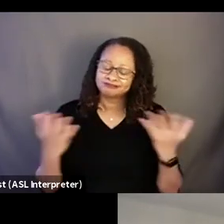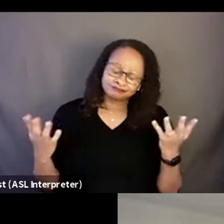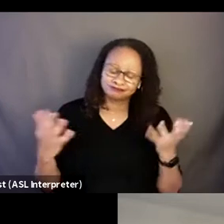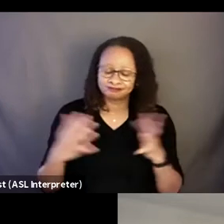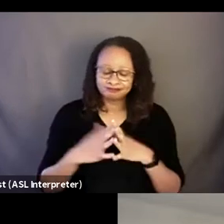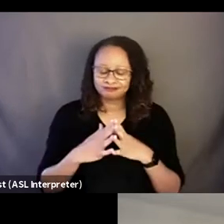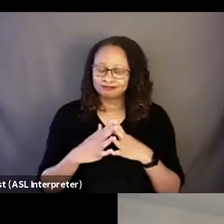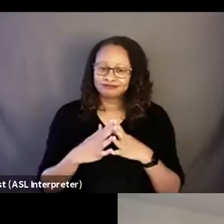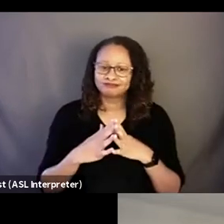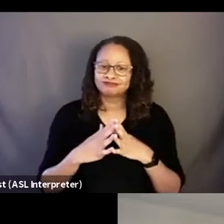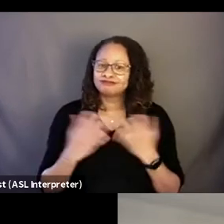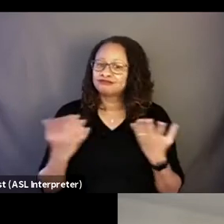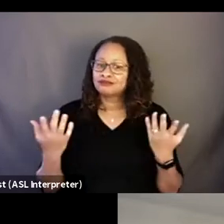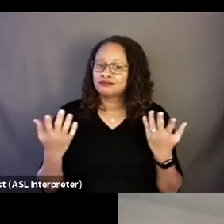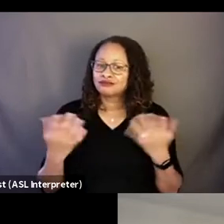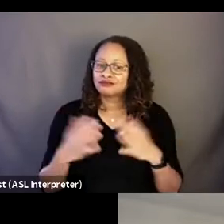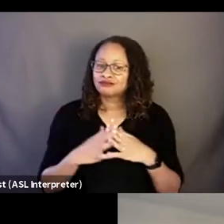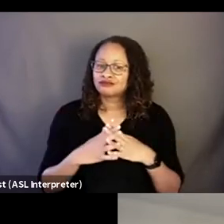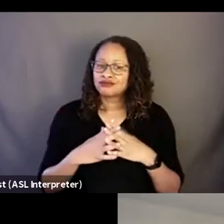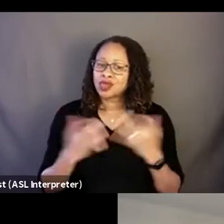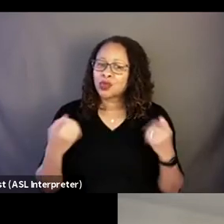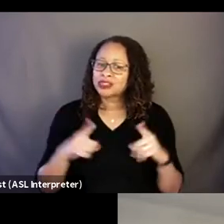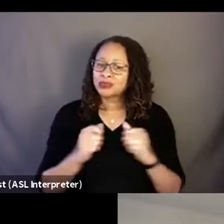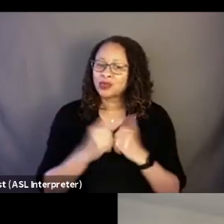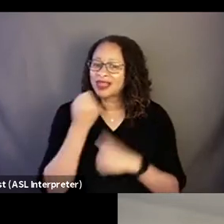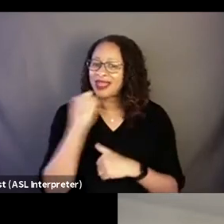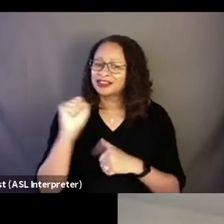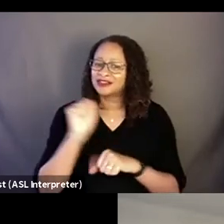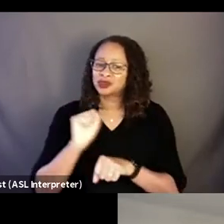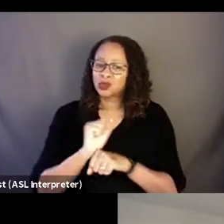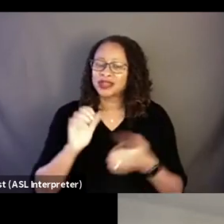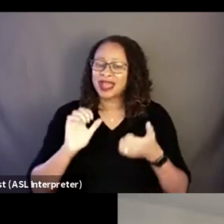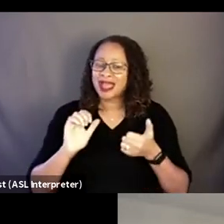What's going on with the sort of activist work and how has the film's reception